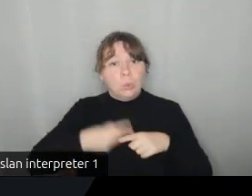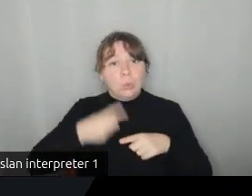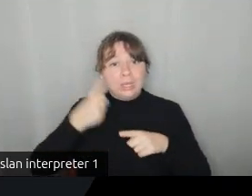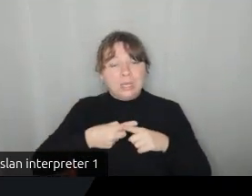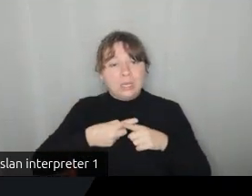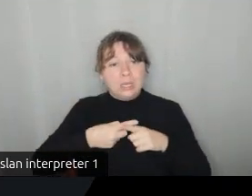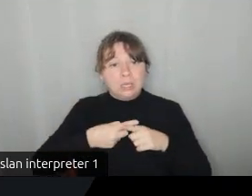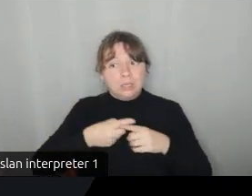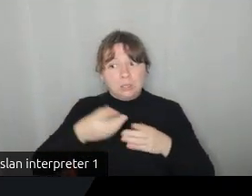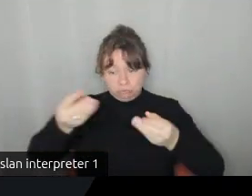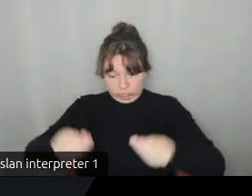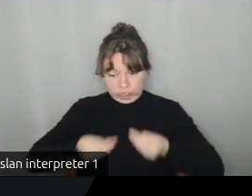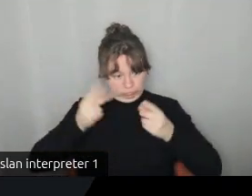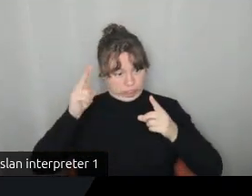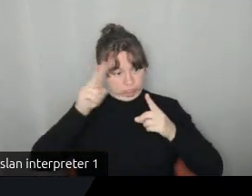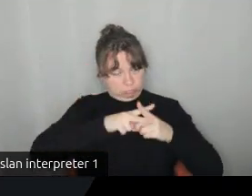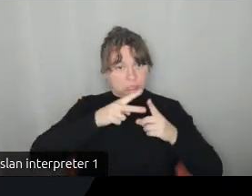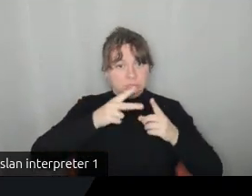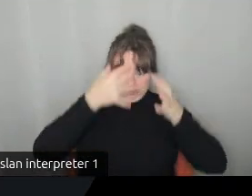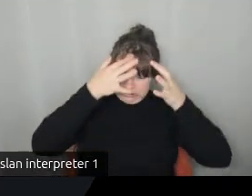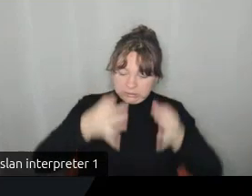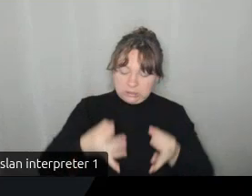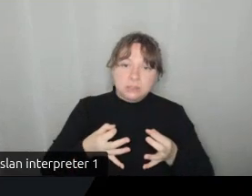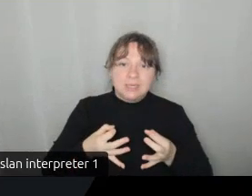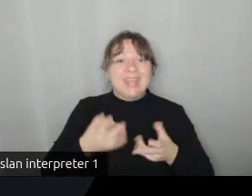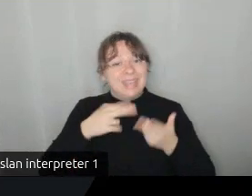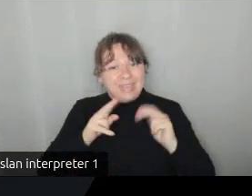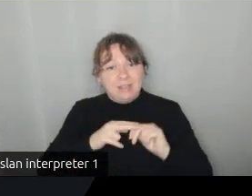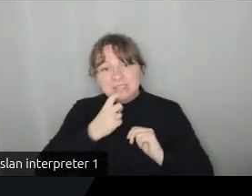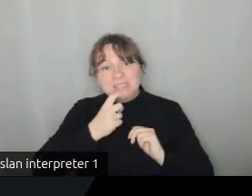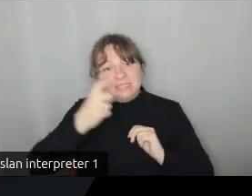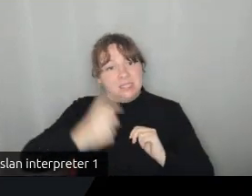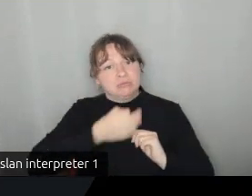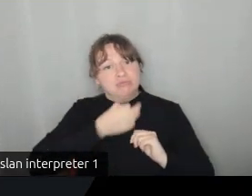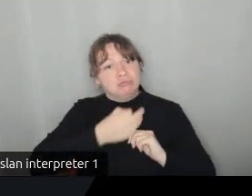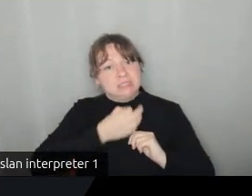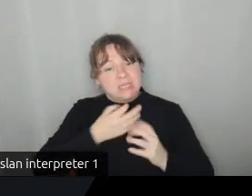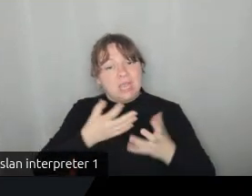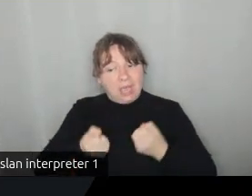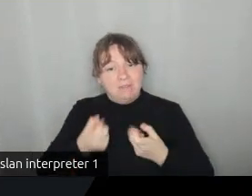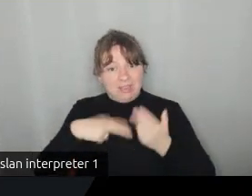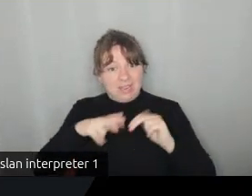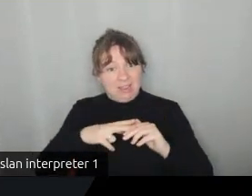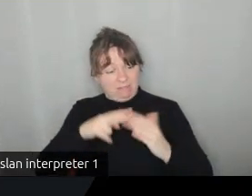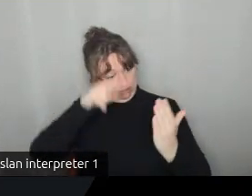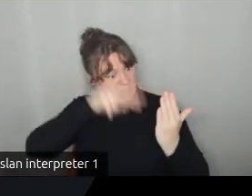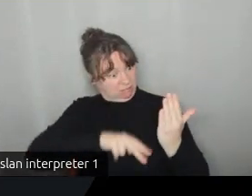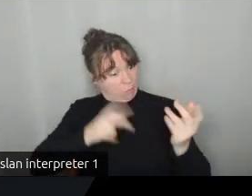concern about risk and if there's concerns about um increasing it and they're not staying safe.